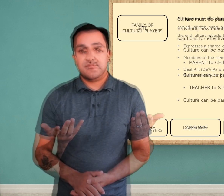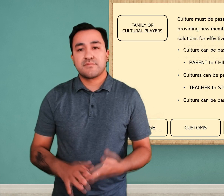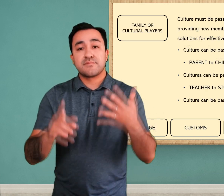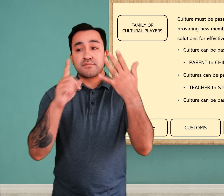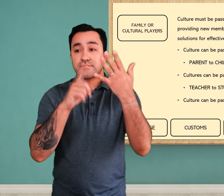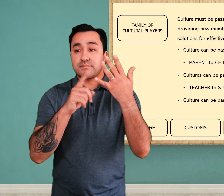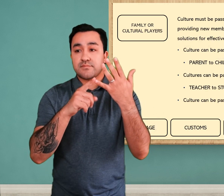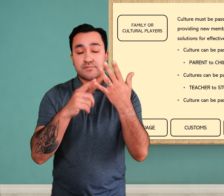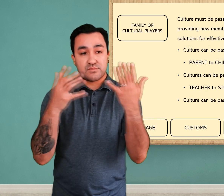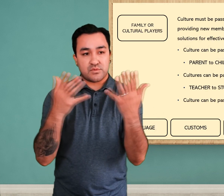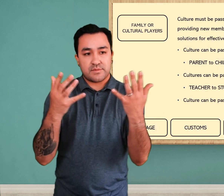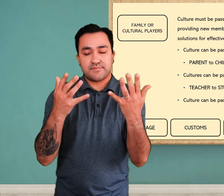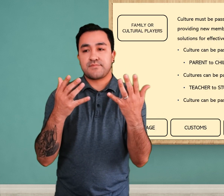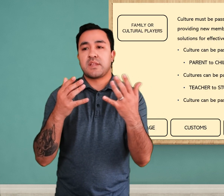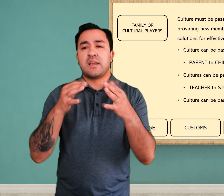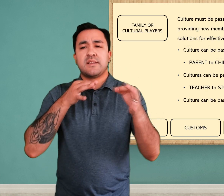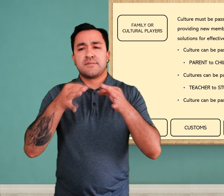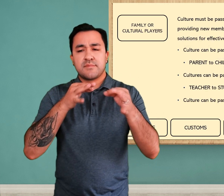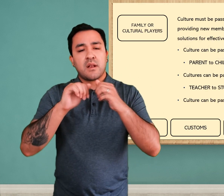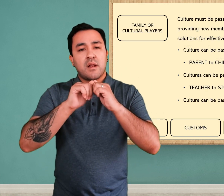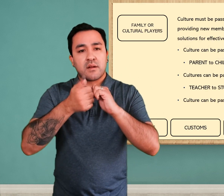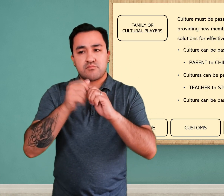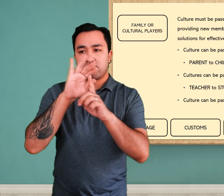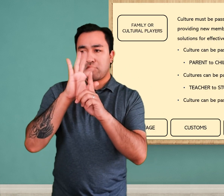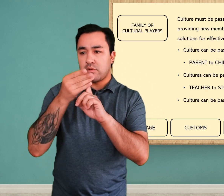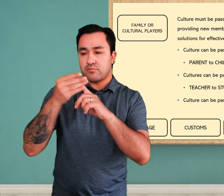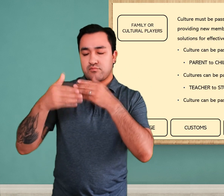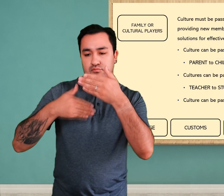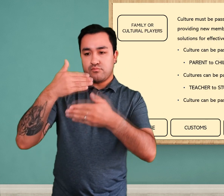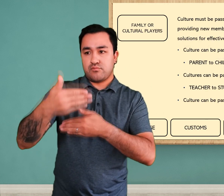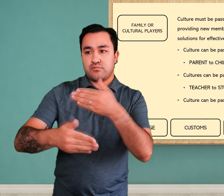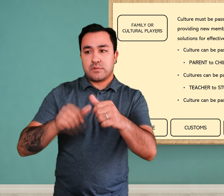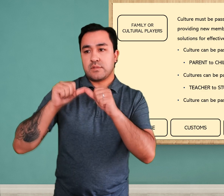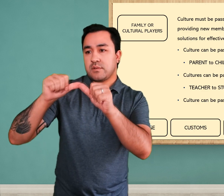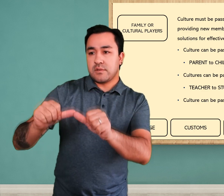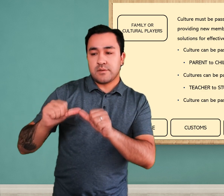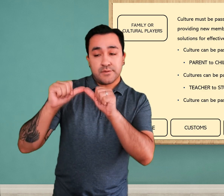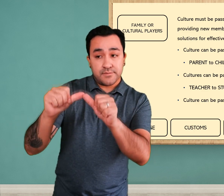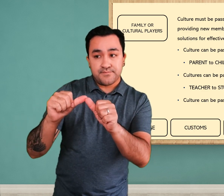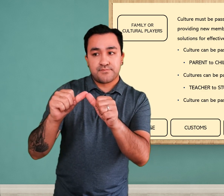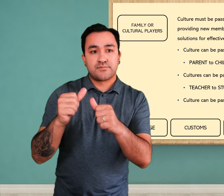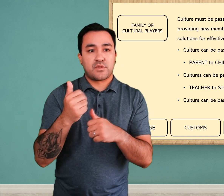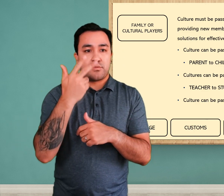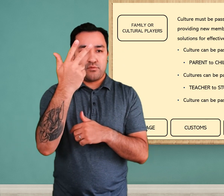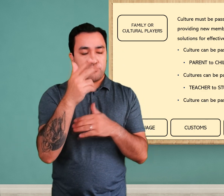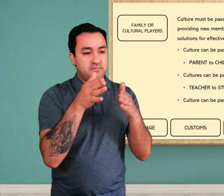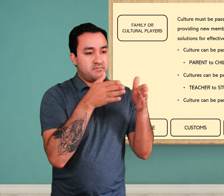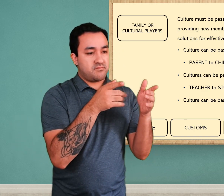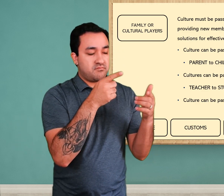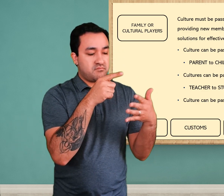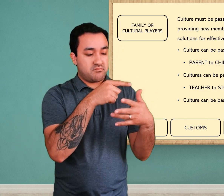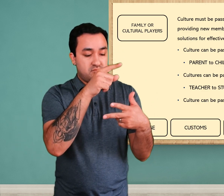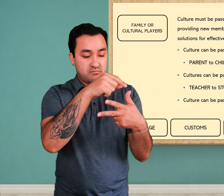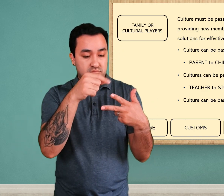The last hallmark explains how the culture is continued. There are three ways culture is passed down.